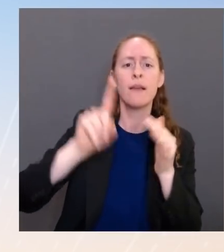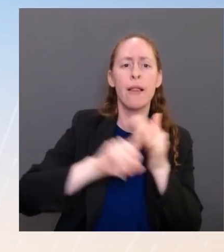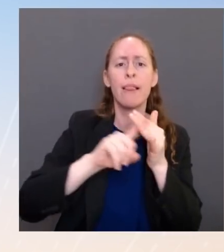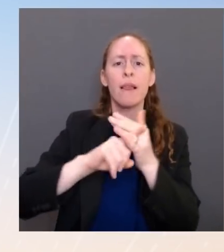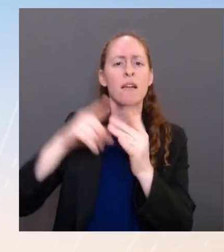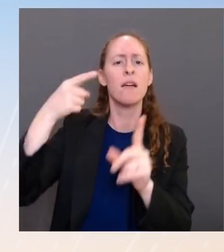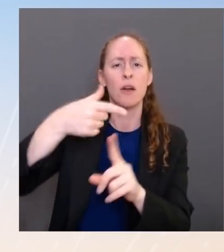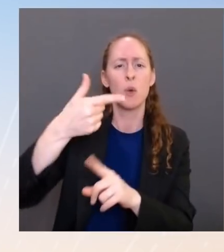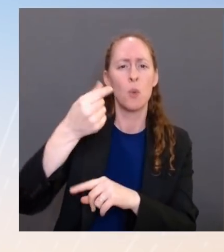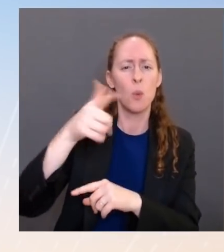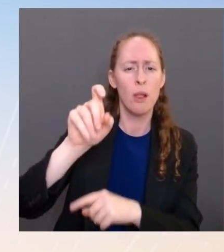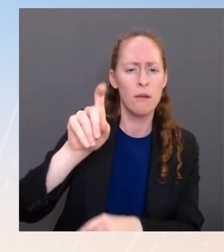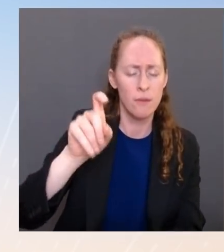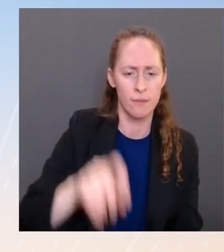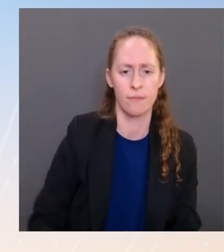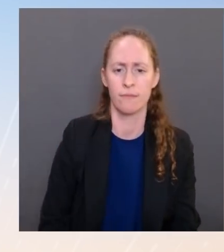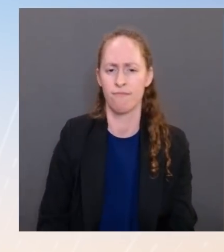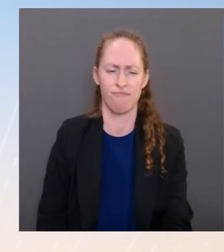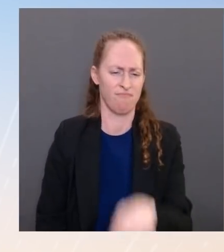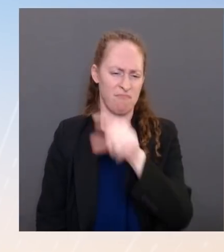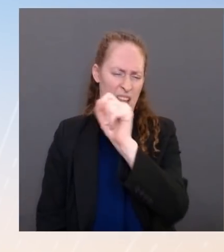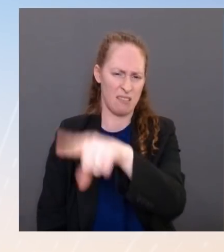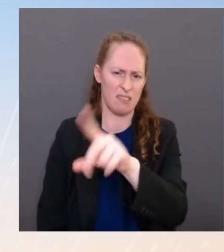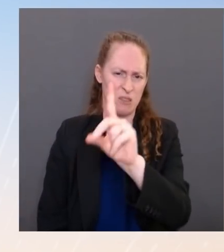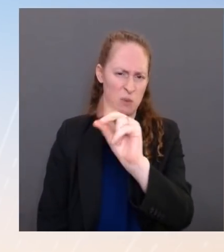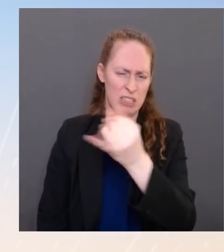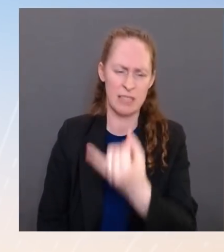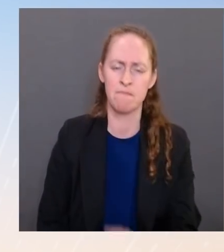what is the path for the COVID funds to pass?